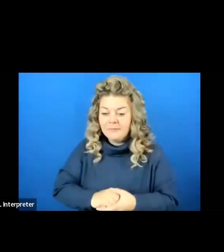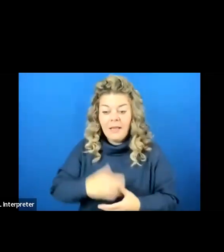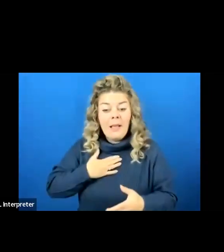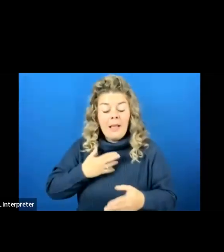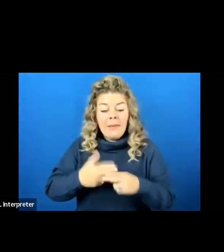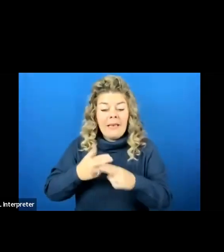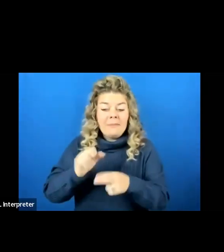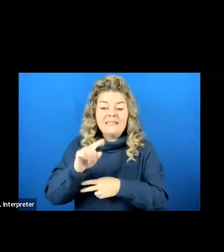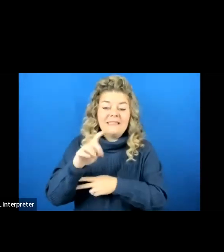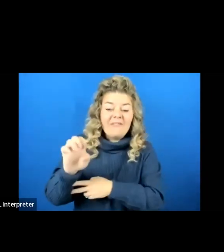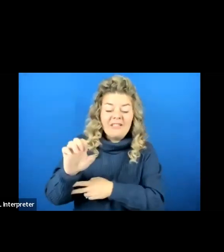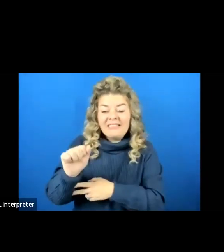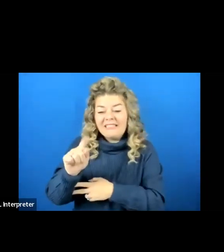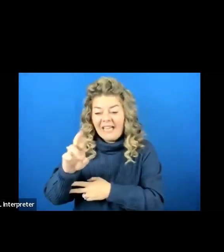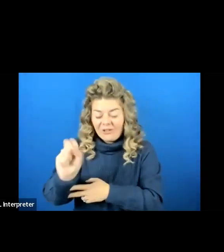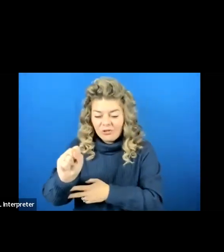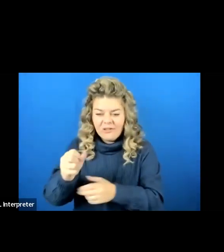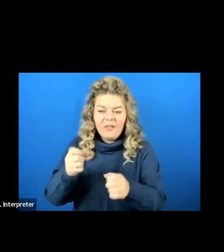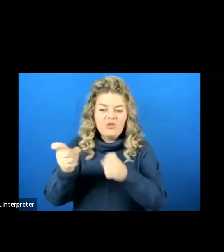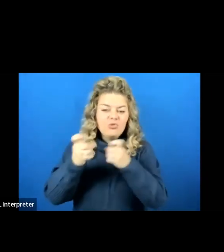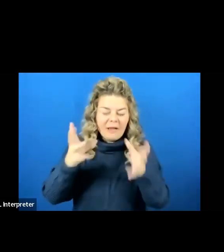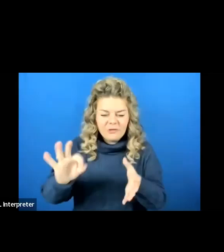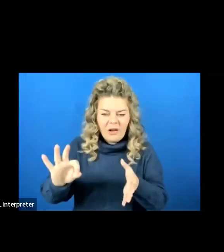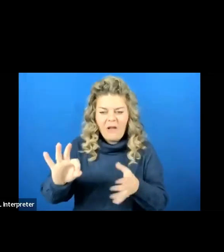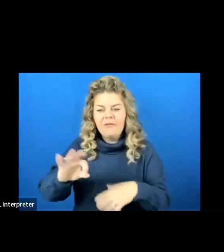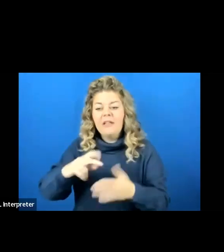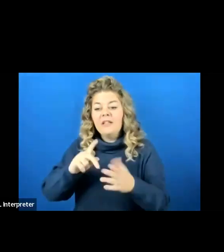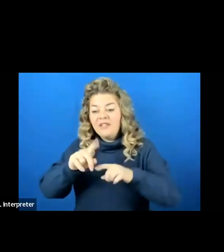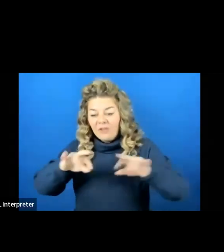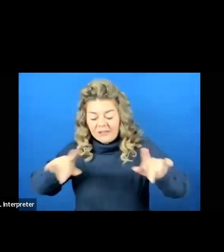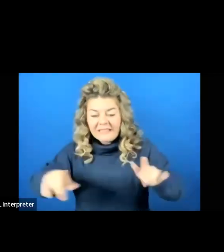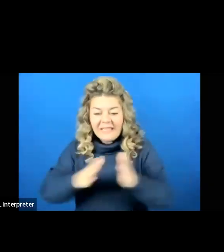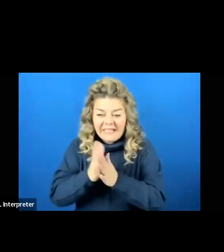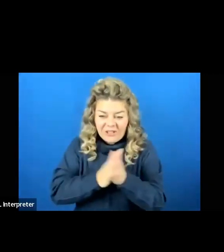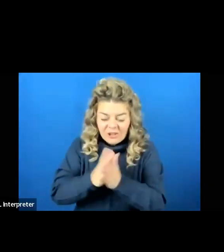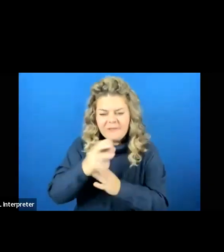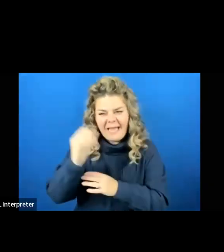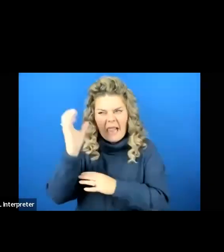of diversity initiatives at the board school as well as a lecture. And I'm excited to share